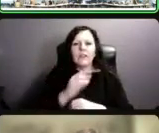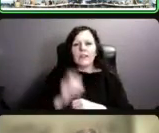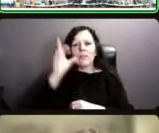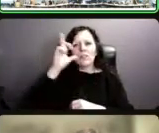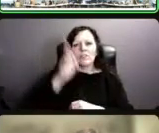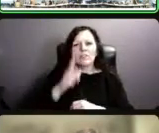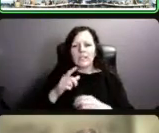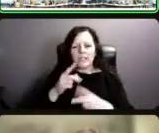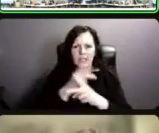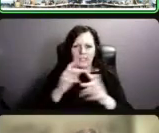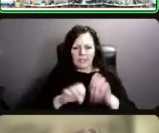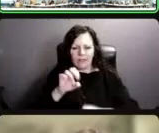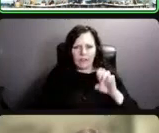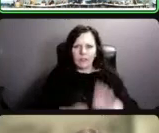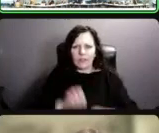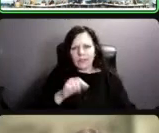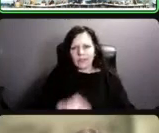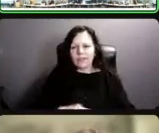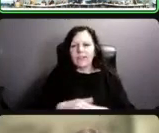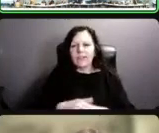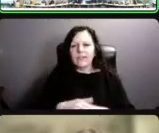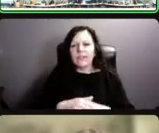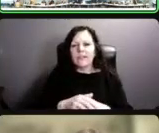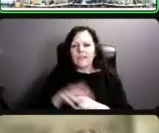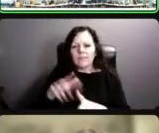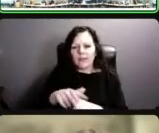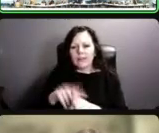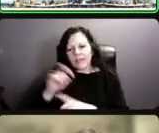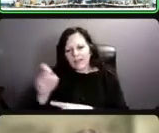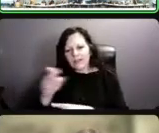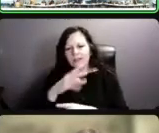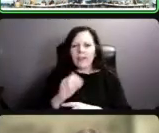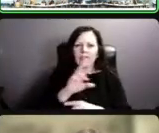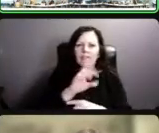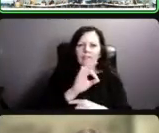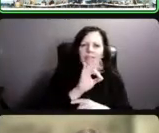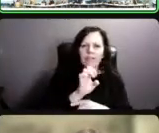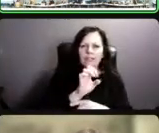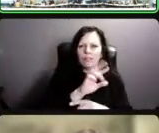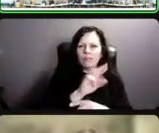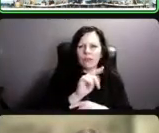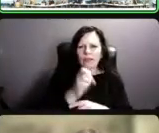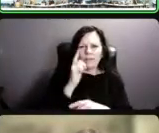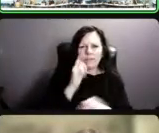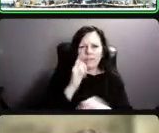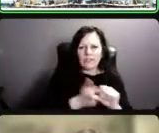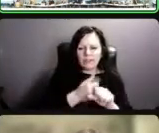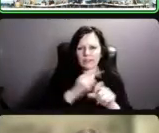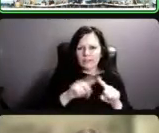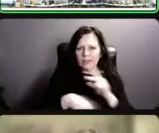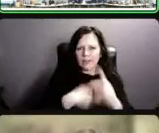MAINTAINED BY THE CITY OF UTILITY CUSTOMERS AND IT LOGICALLY CALCULATES